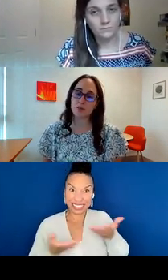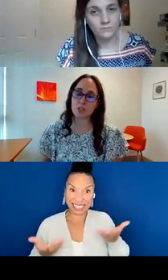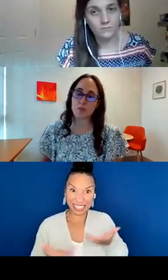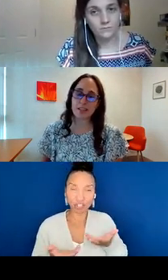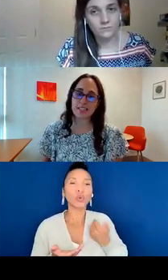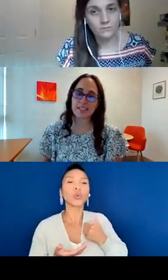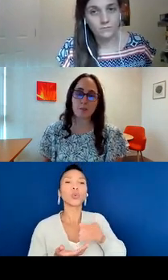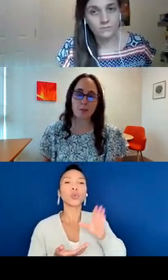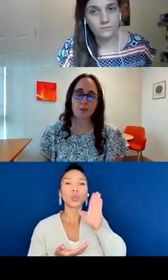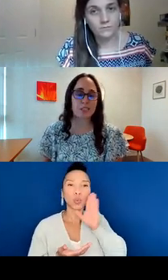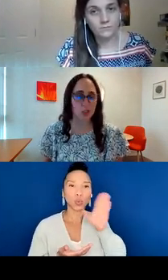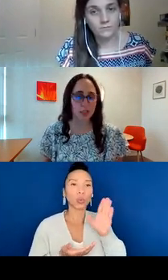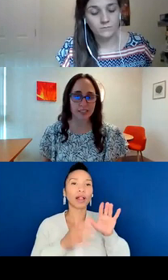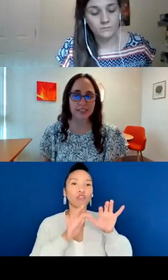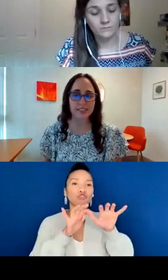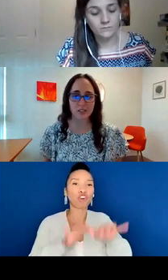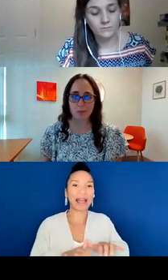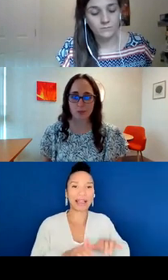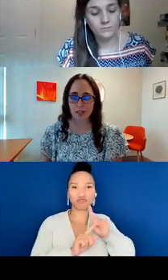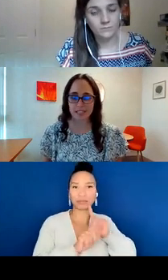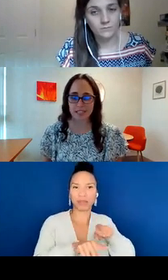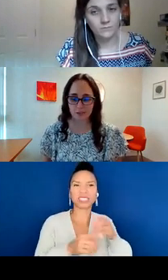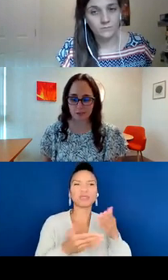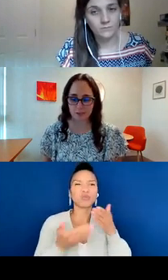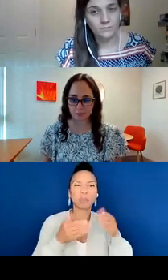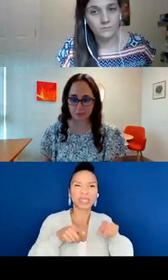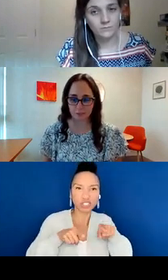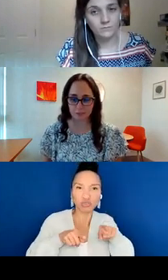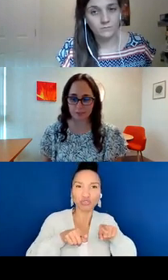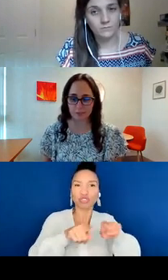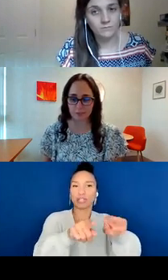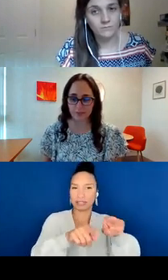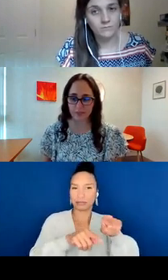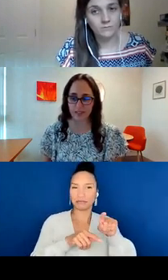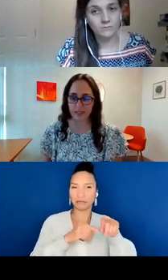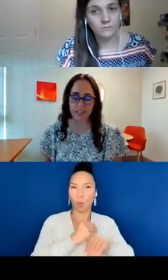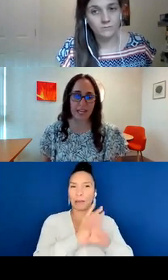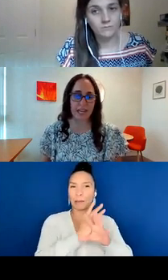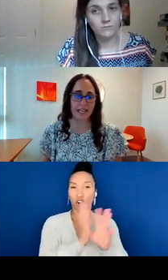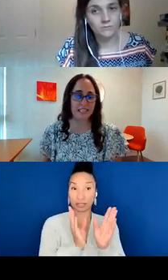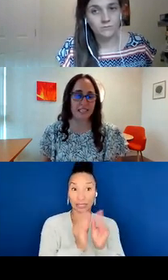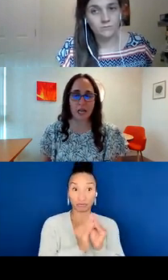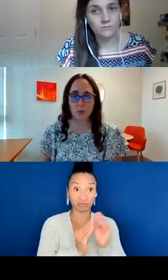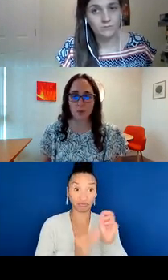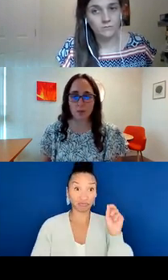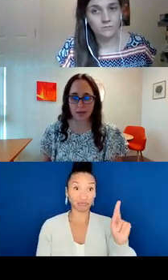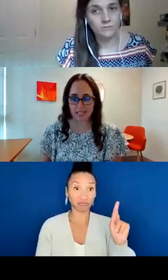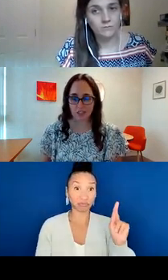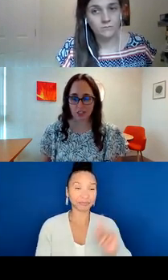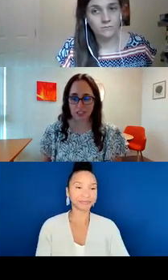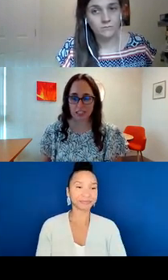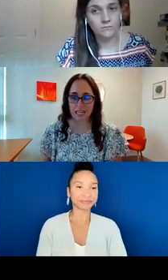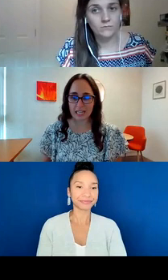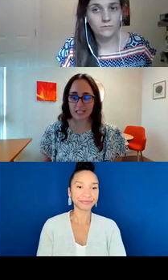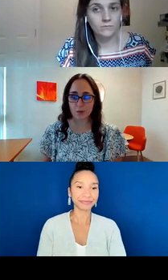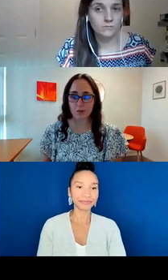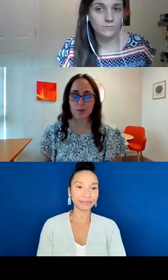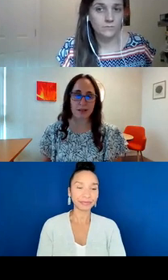you a written response, probably during the webinar itself. And just a couple of reminders, I did